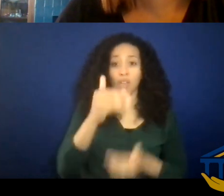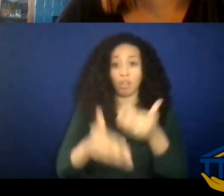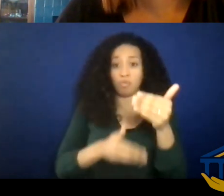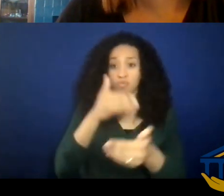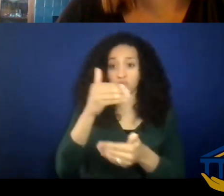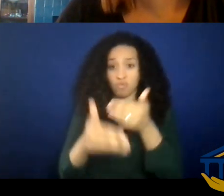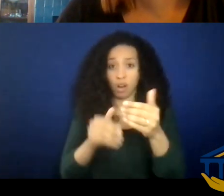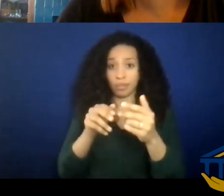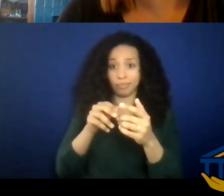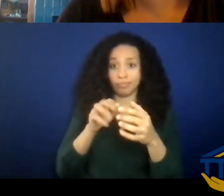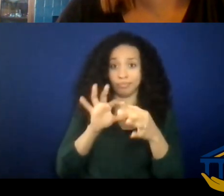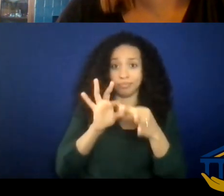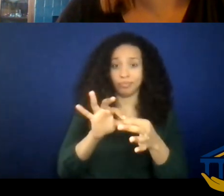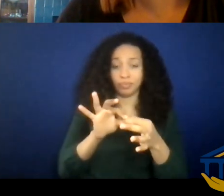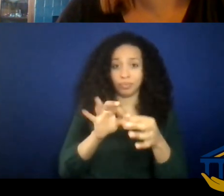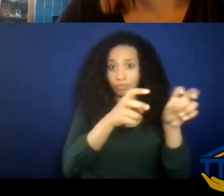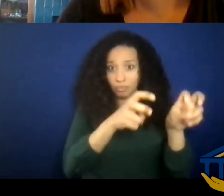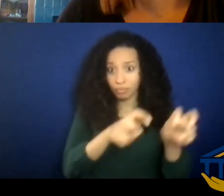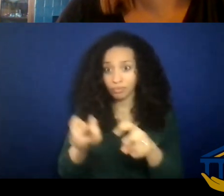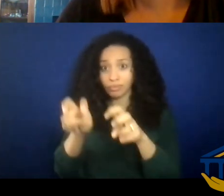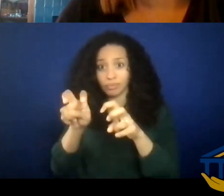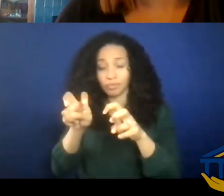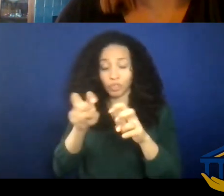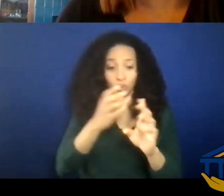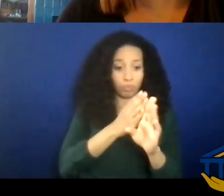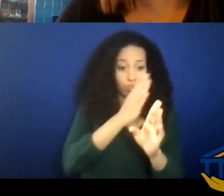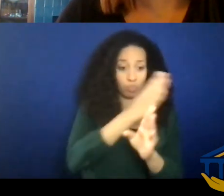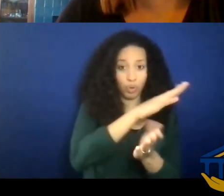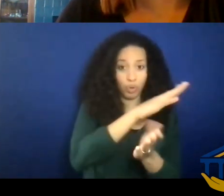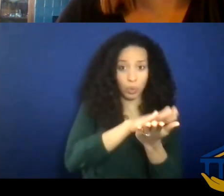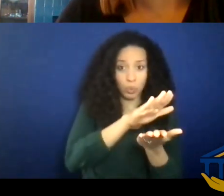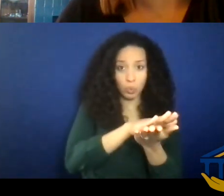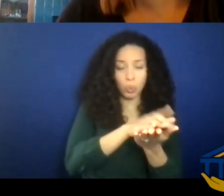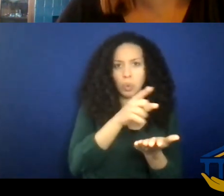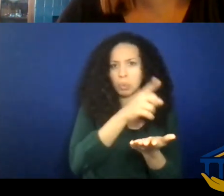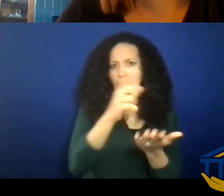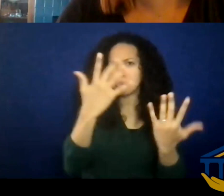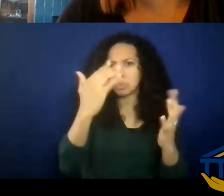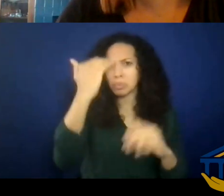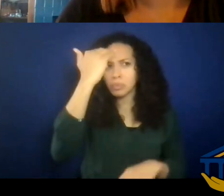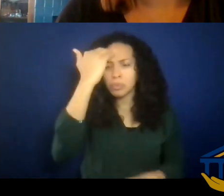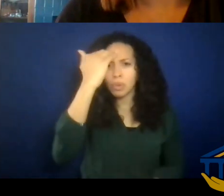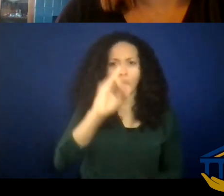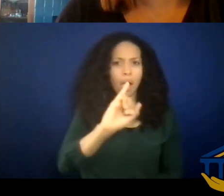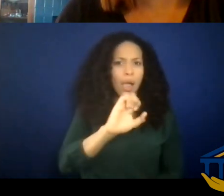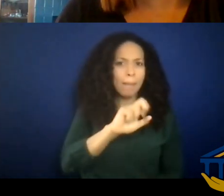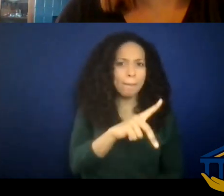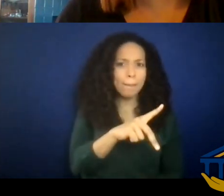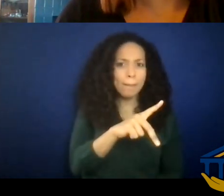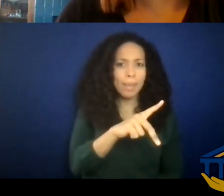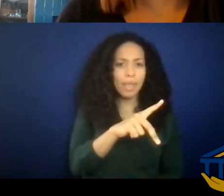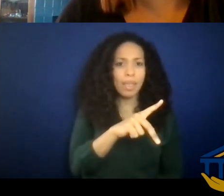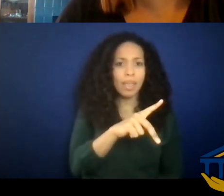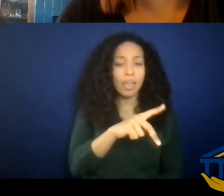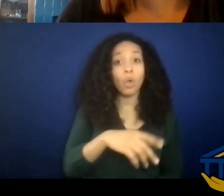where some of you may already be familiar with an IEP or in Pennsylvania an IFSP: